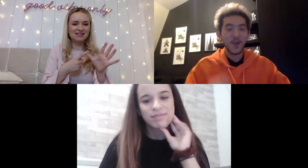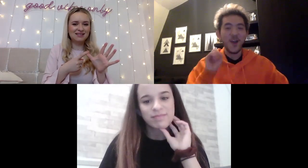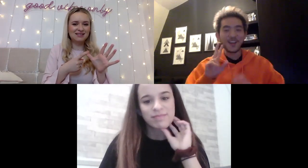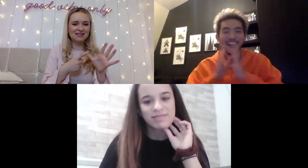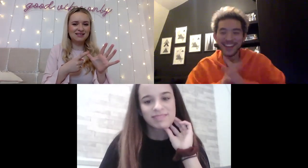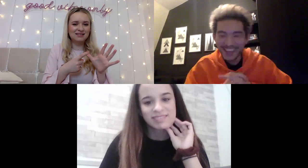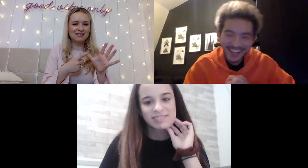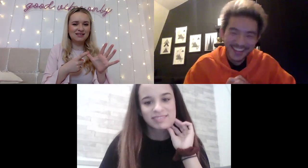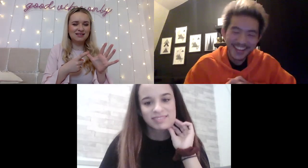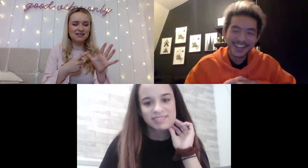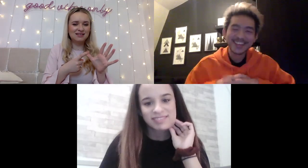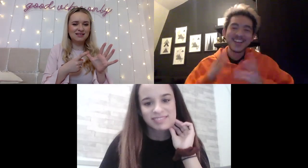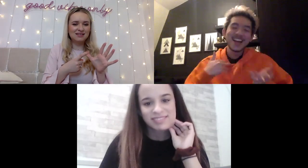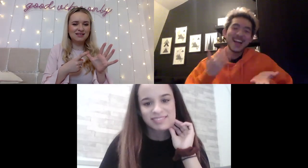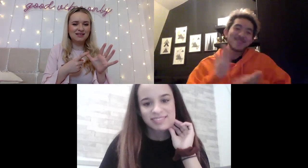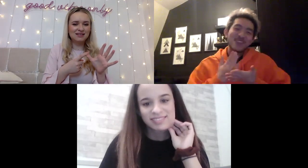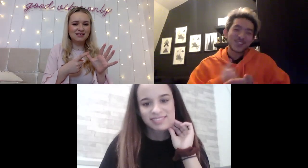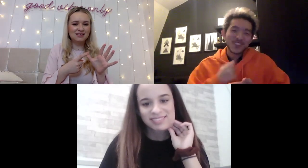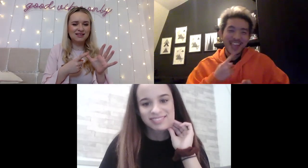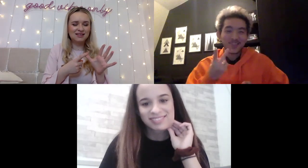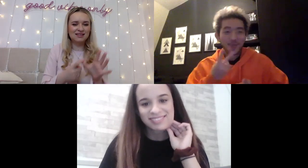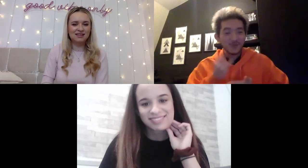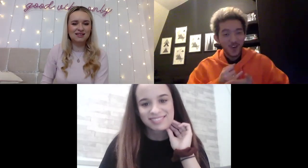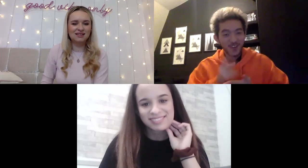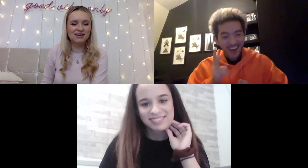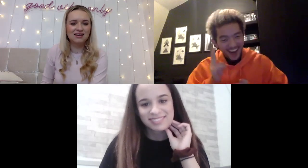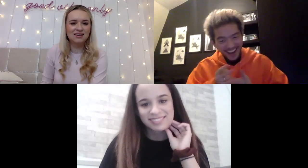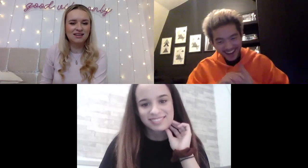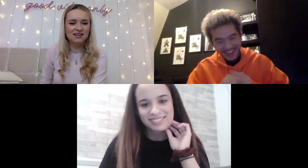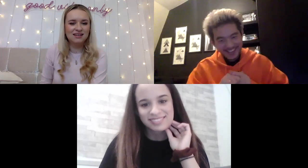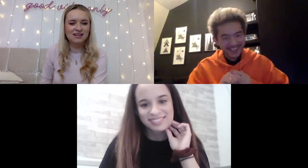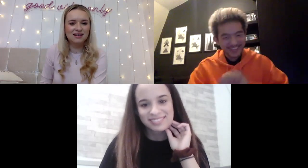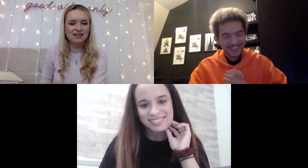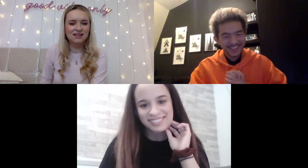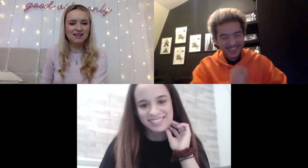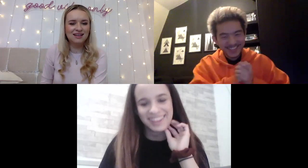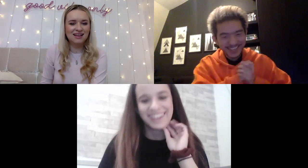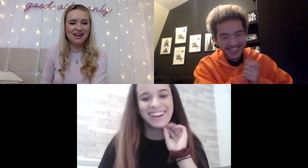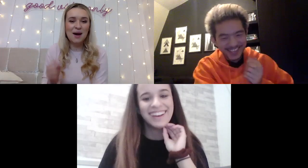B: Okay... I'm sorry to say that you're both wrong